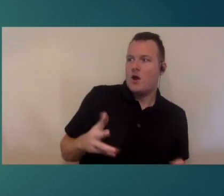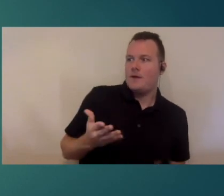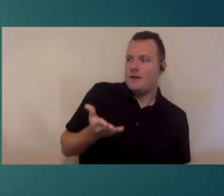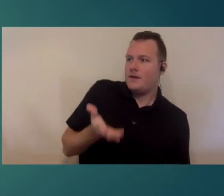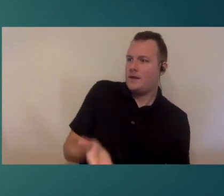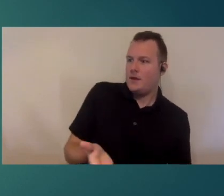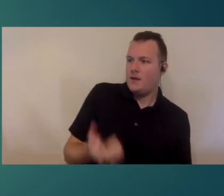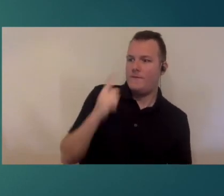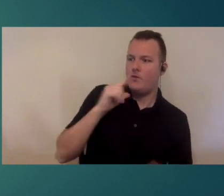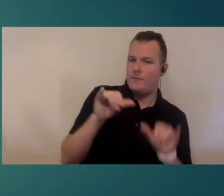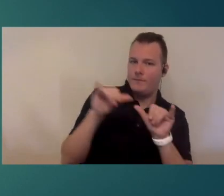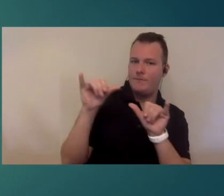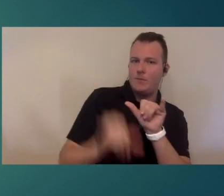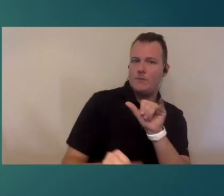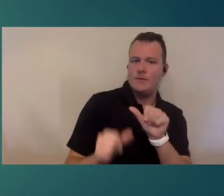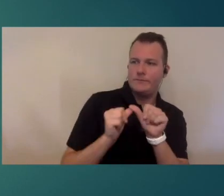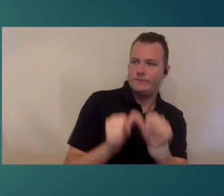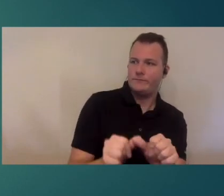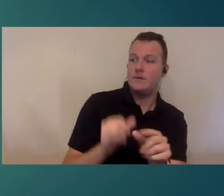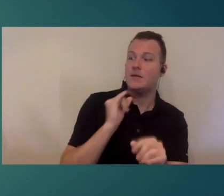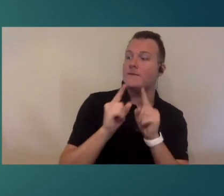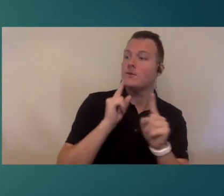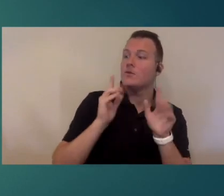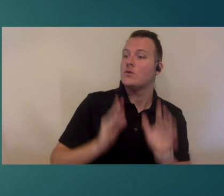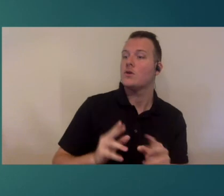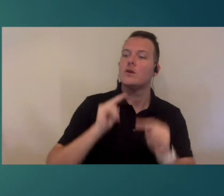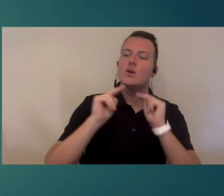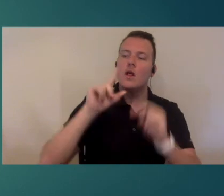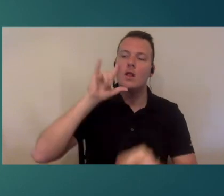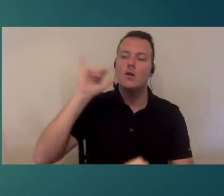at for a permanent position, does that interview or negotiation look any